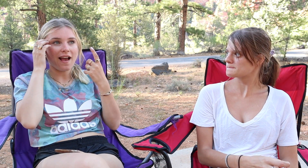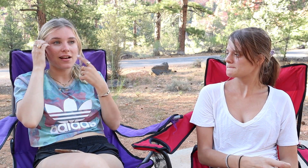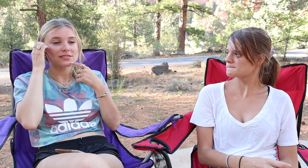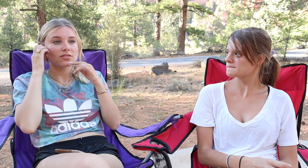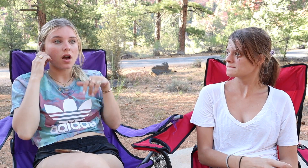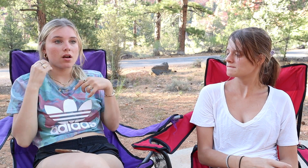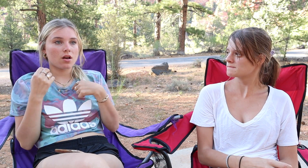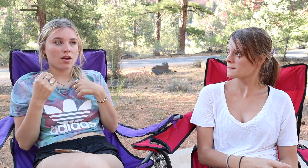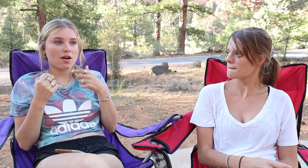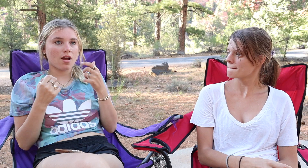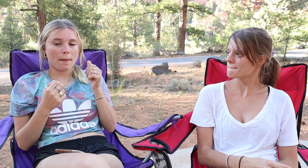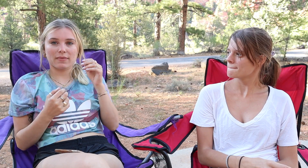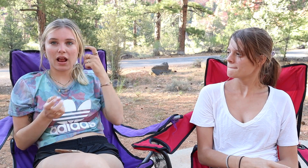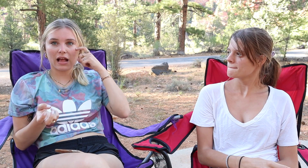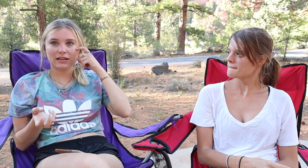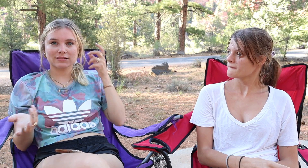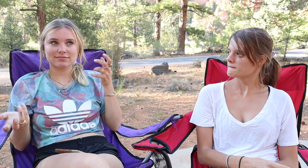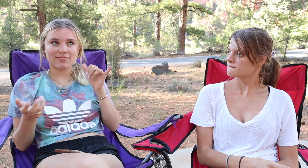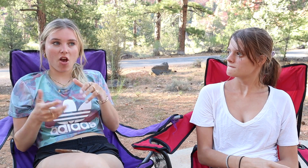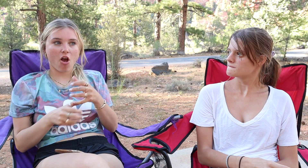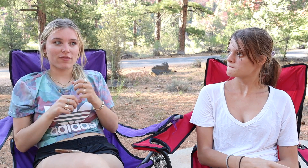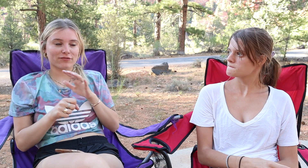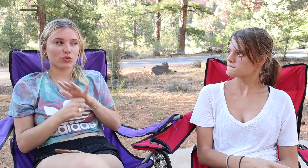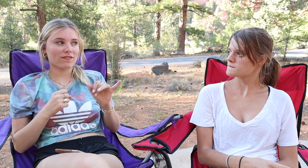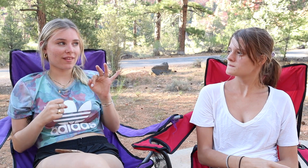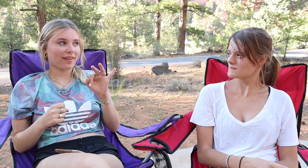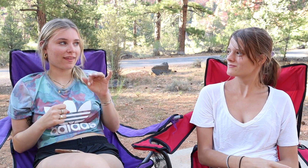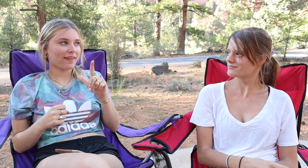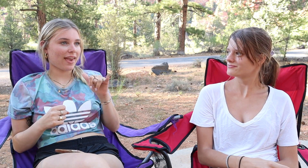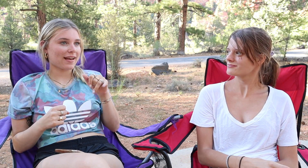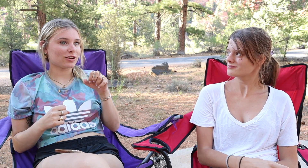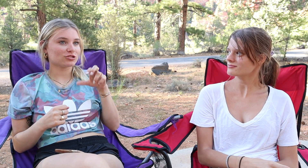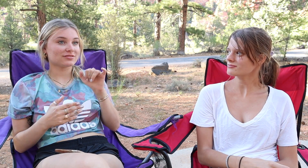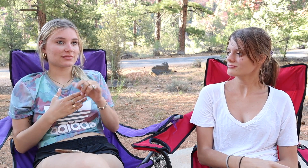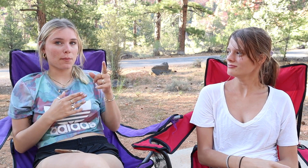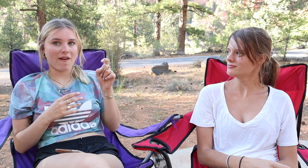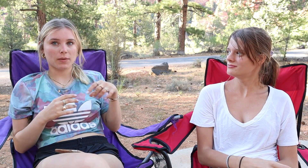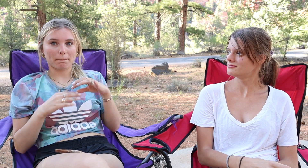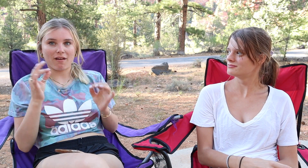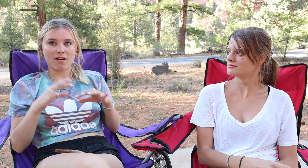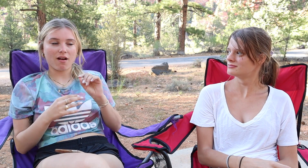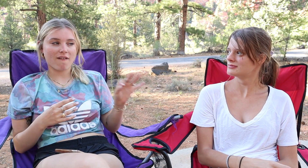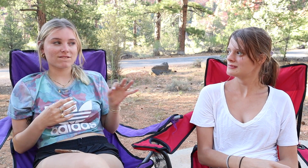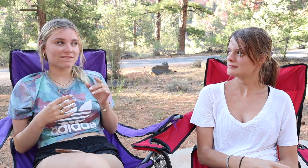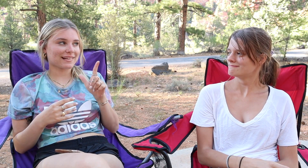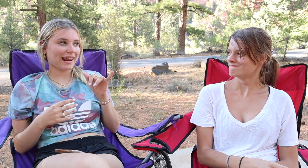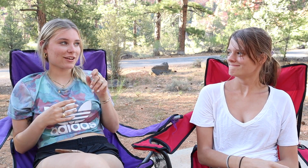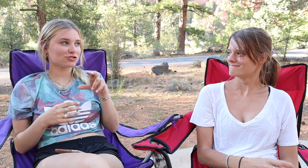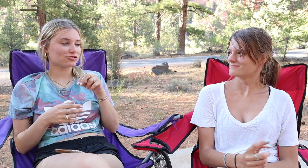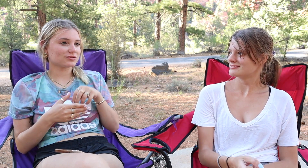I am an onion means that there are many layers and you will need peel off by each layer of onion